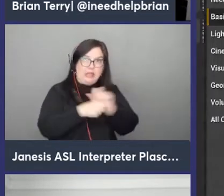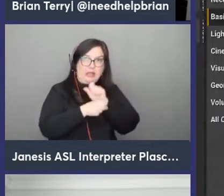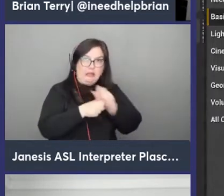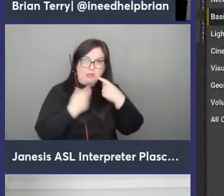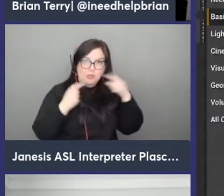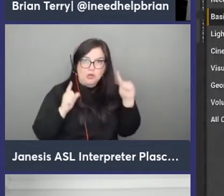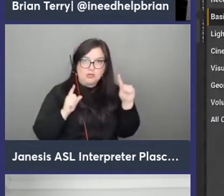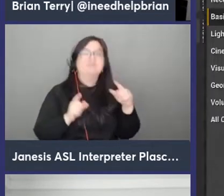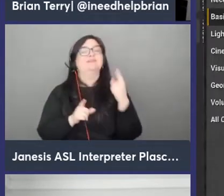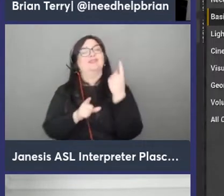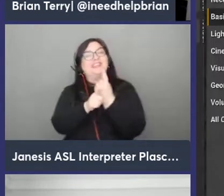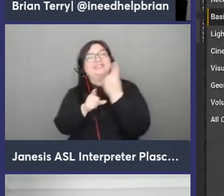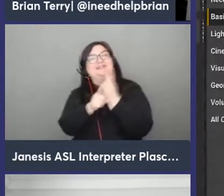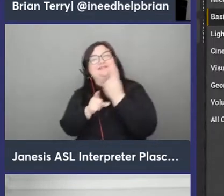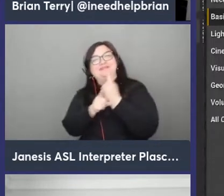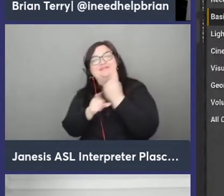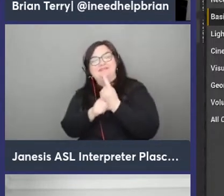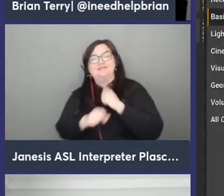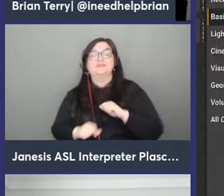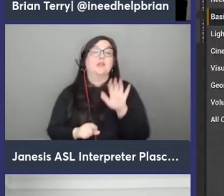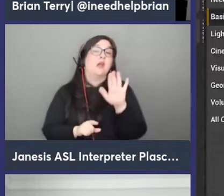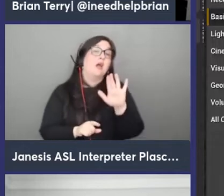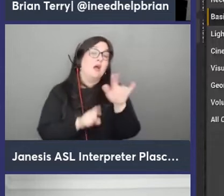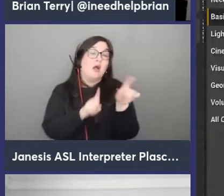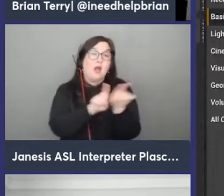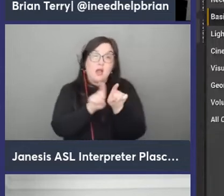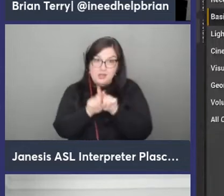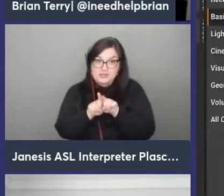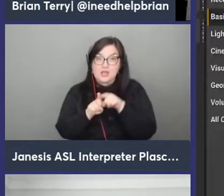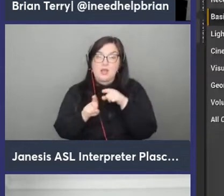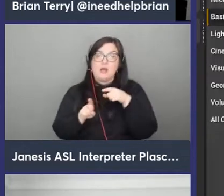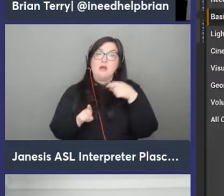And then there is the, for people that are familiar